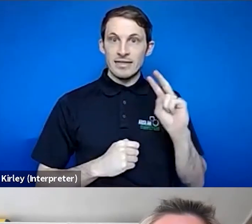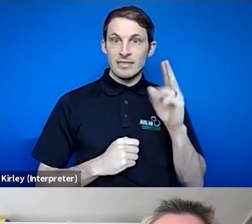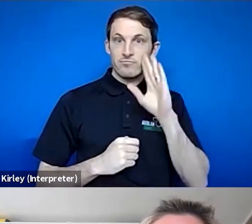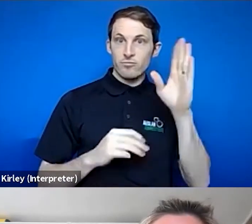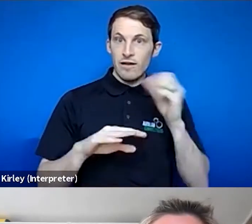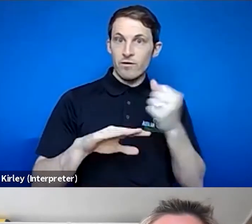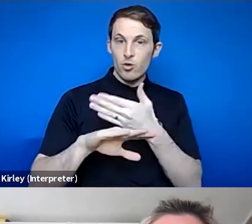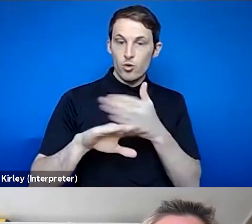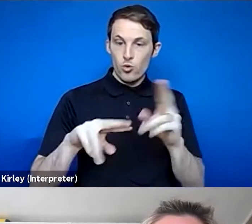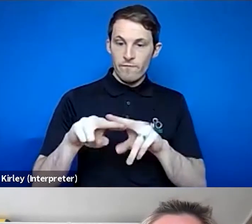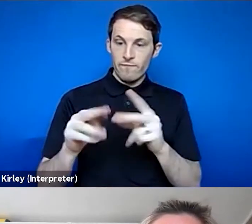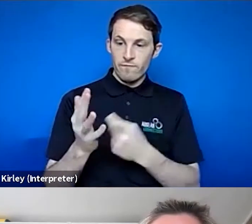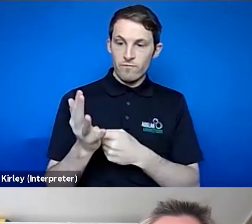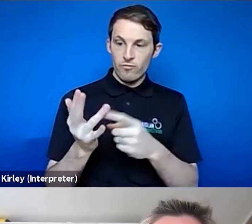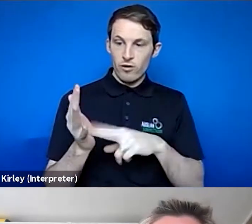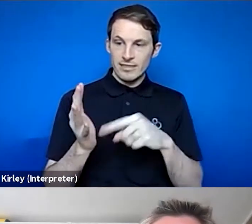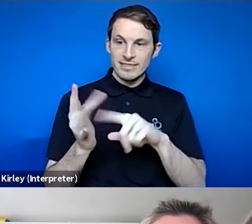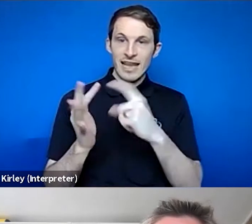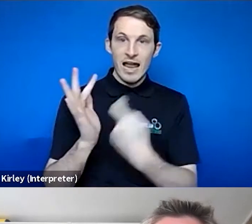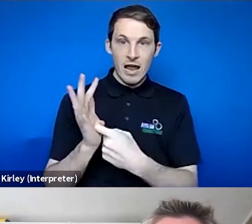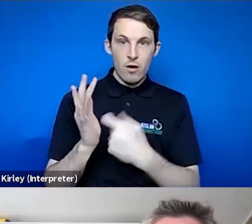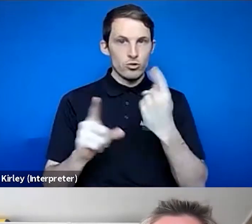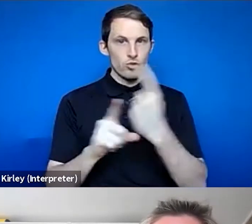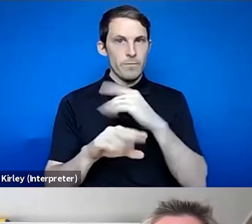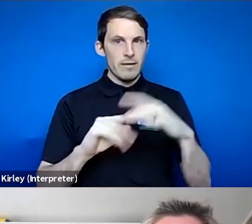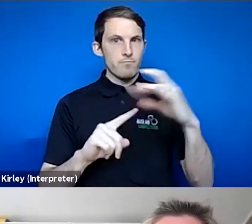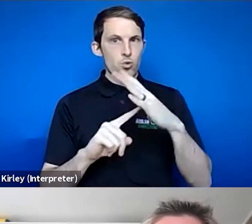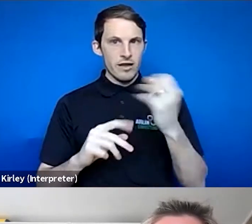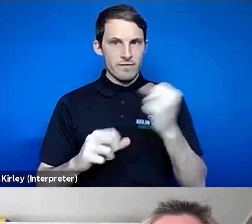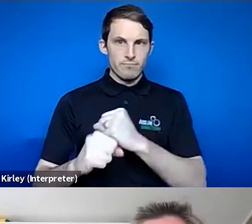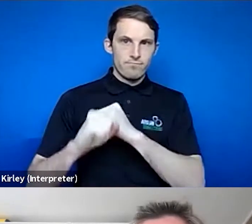we heard about the importance of taking bold action on climate change, the need to